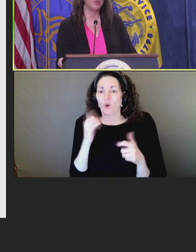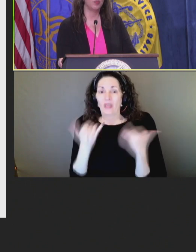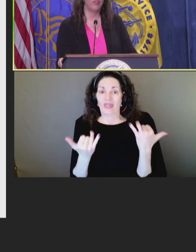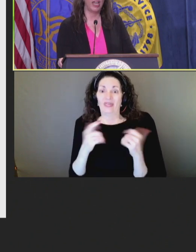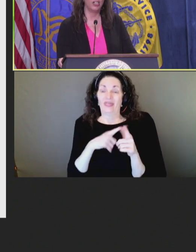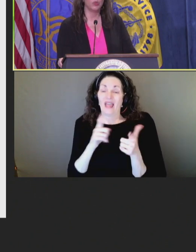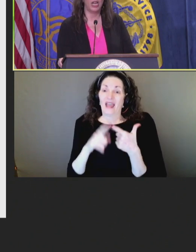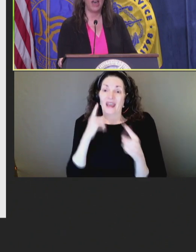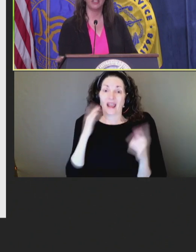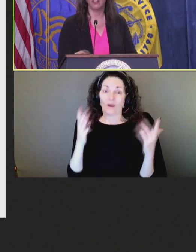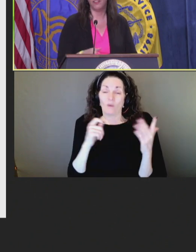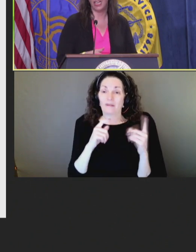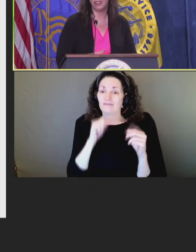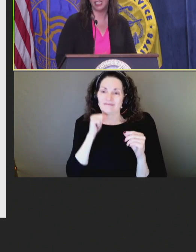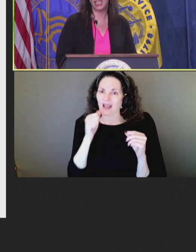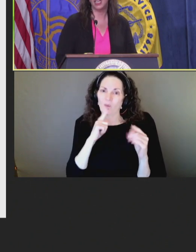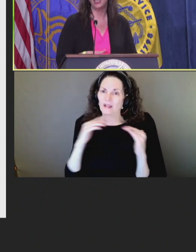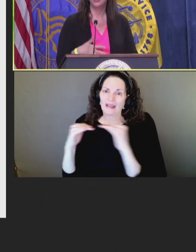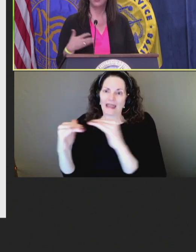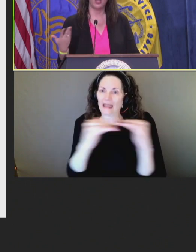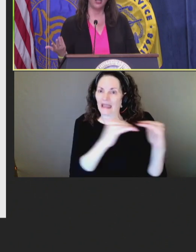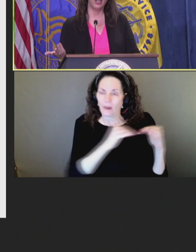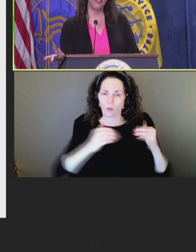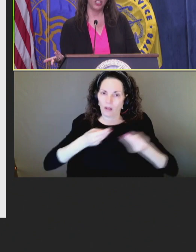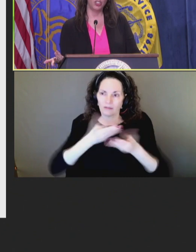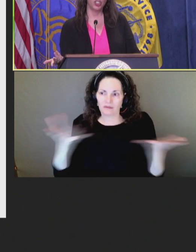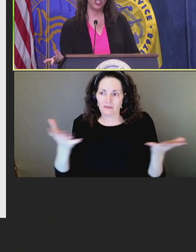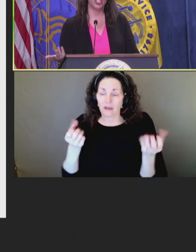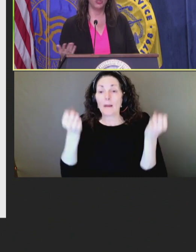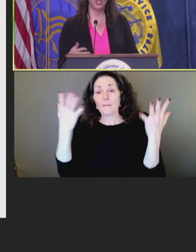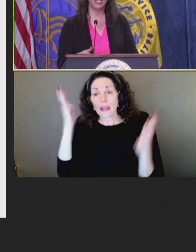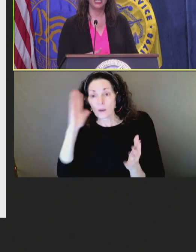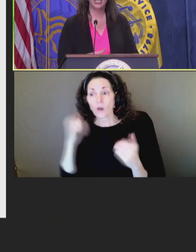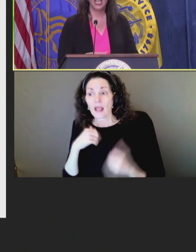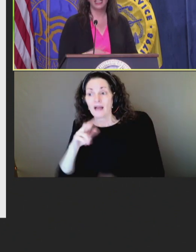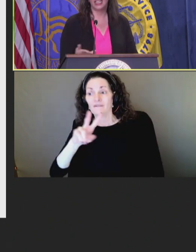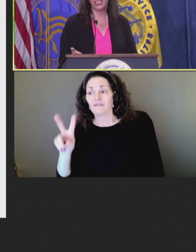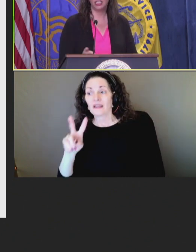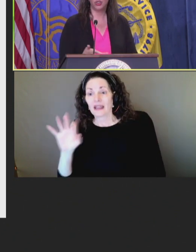providers would have enough VFC, but not enough for insured children. And they like to treat